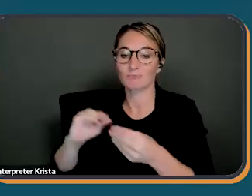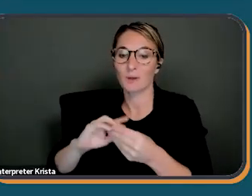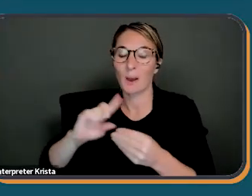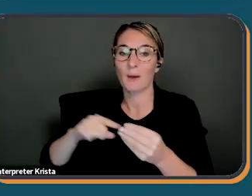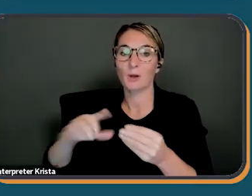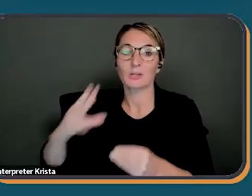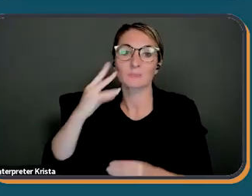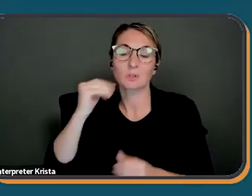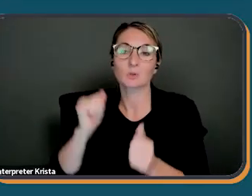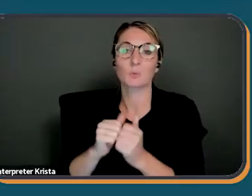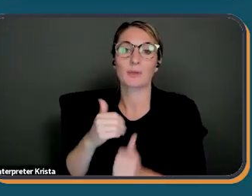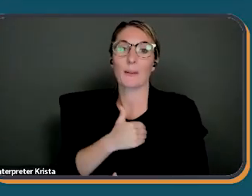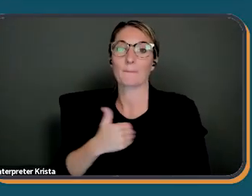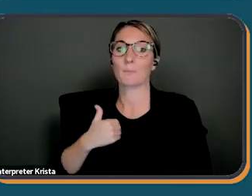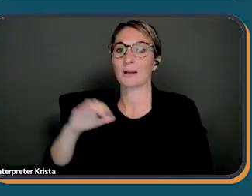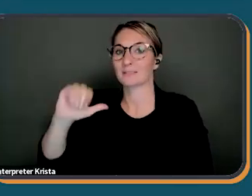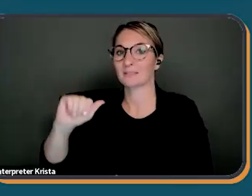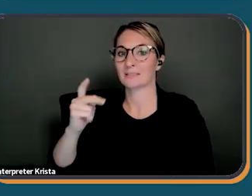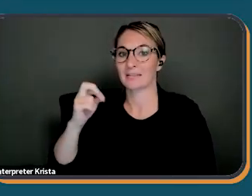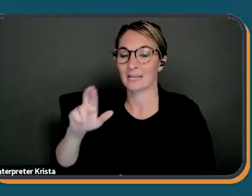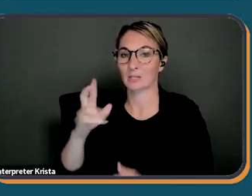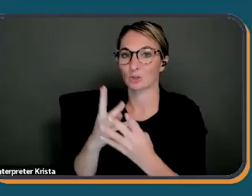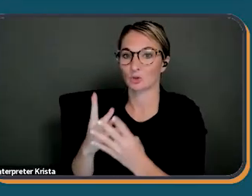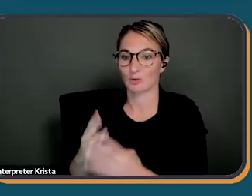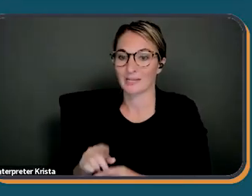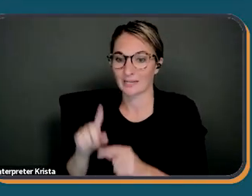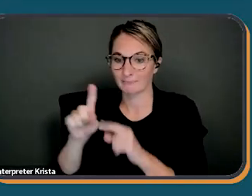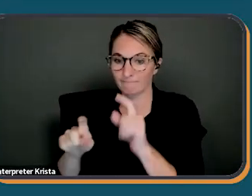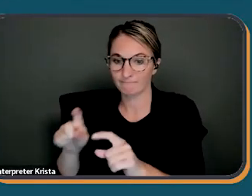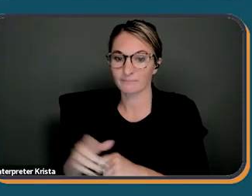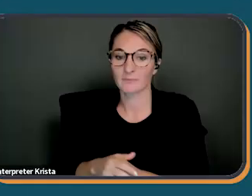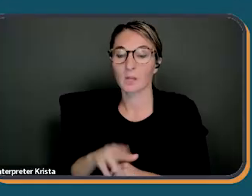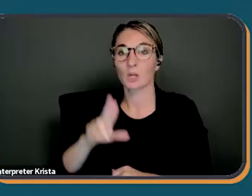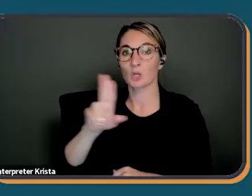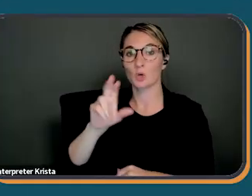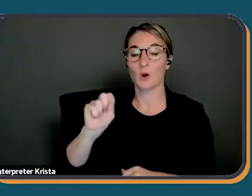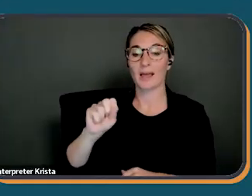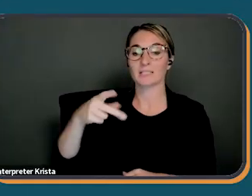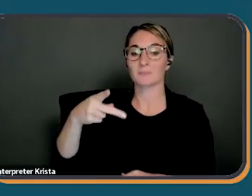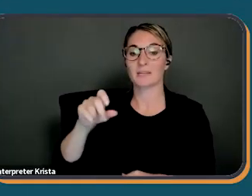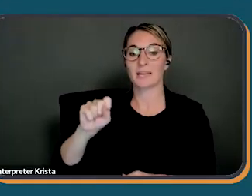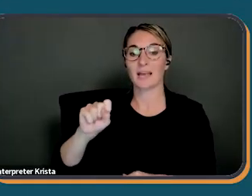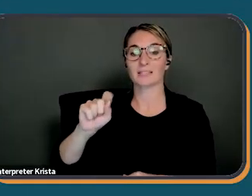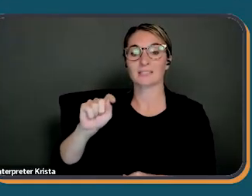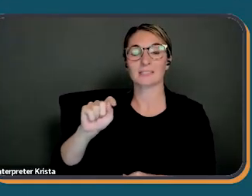The USPSTF recommends mammograms every 2 years for women ages 40 to 74.